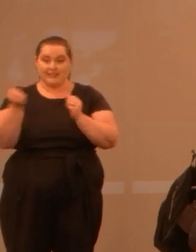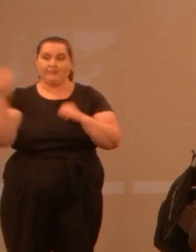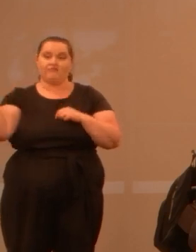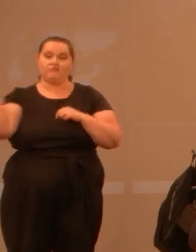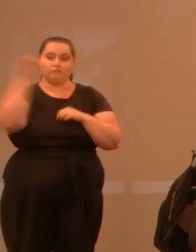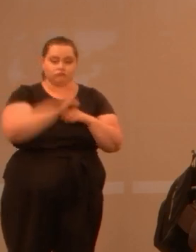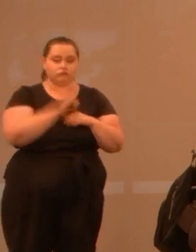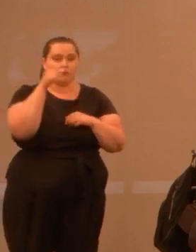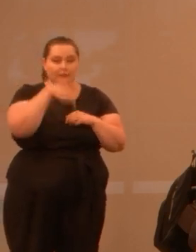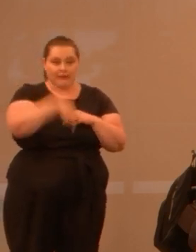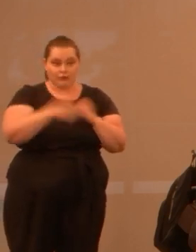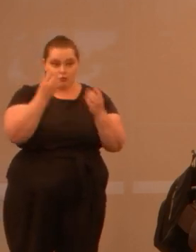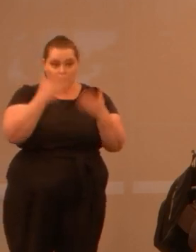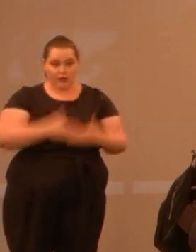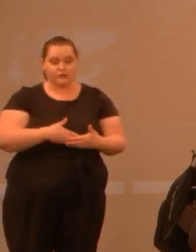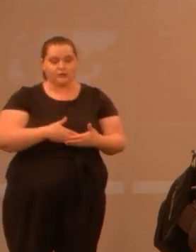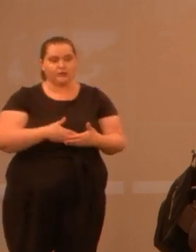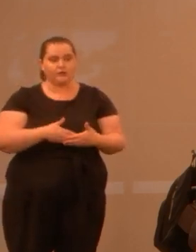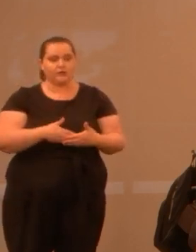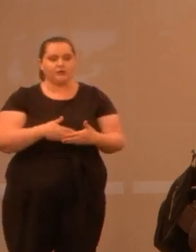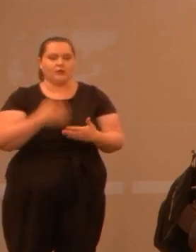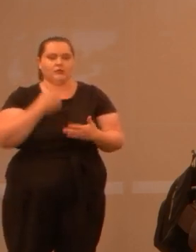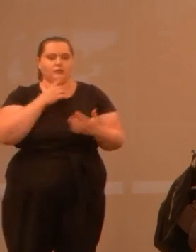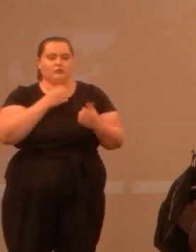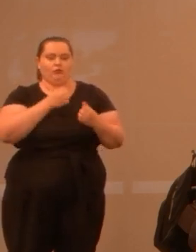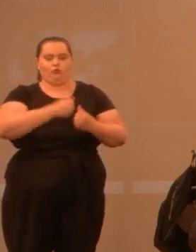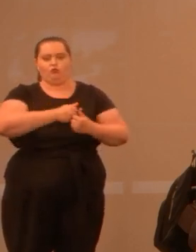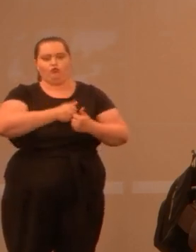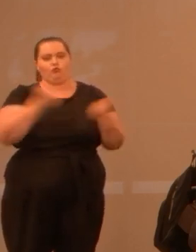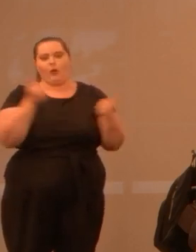As I said, we had a record number of nominations and the judges absolutely